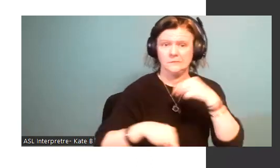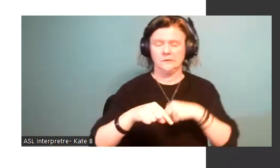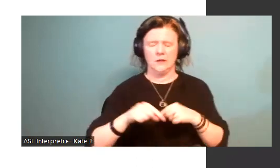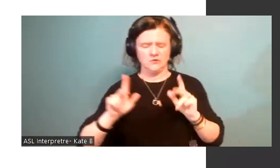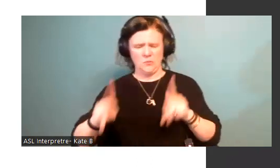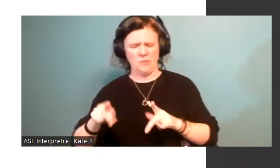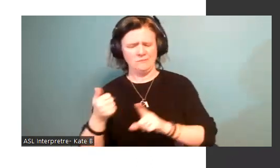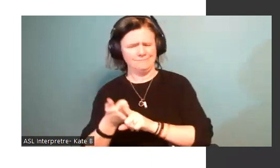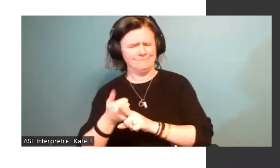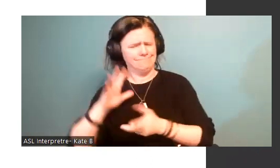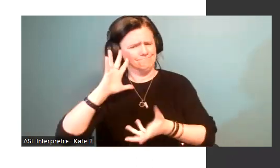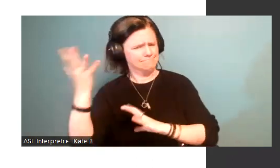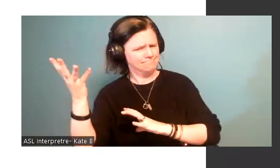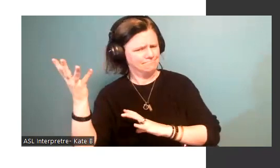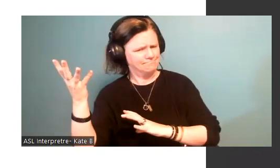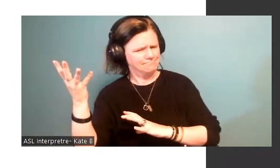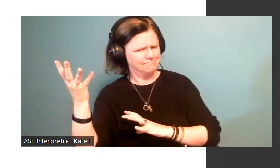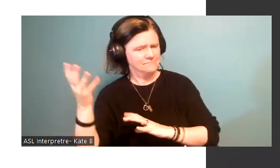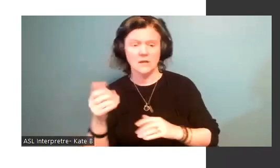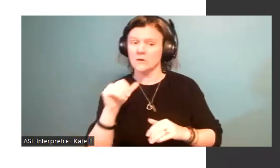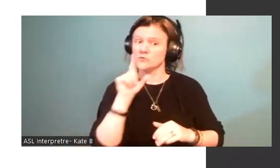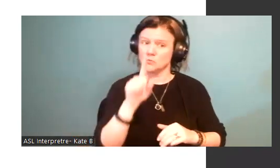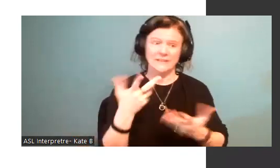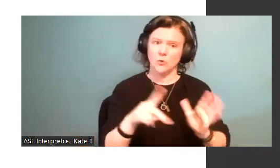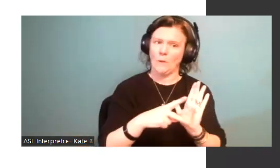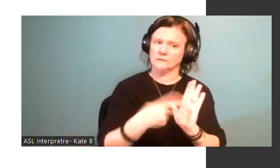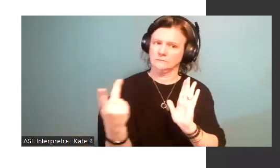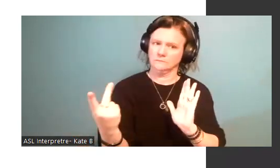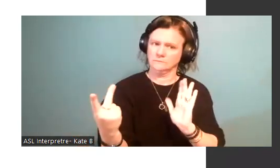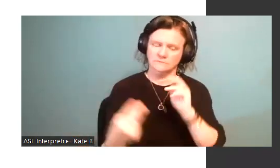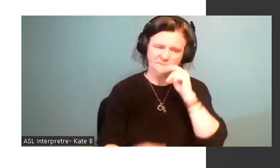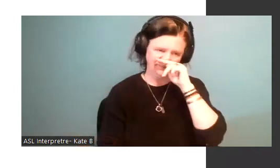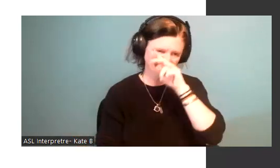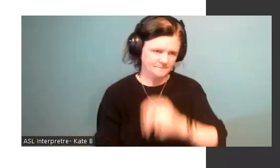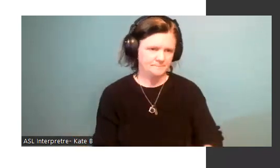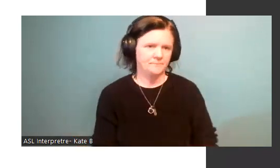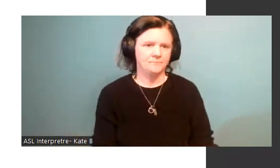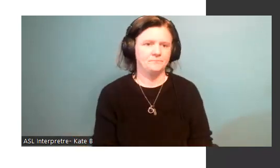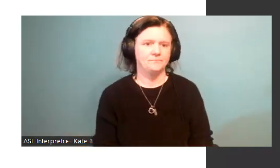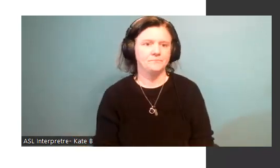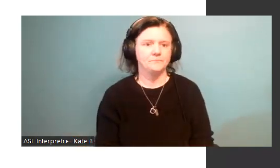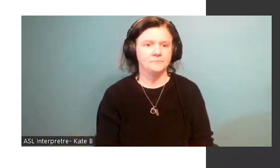go to home page. You could get go to home page, press enter or you could get one or the other and